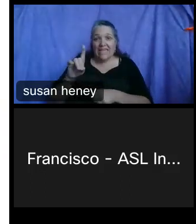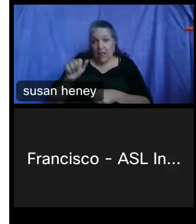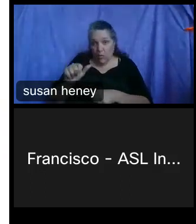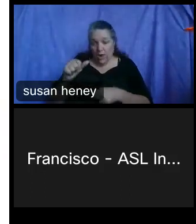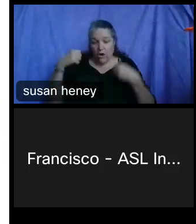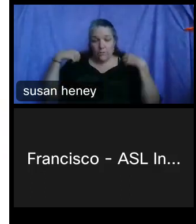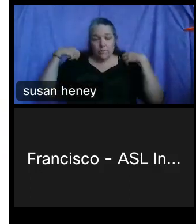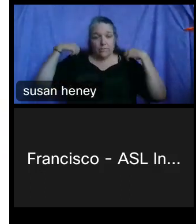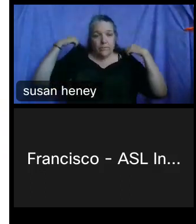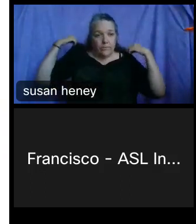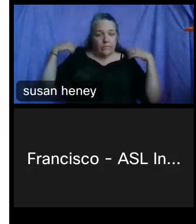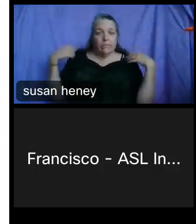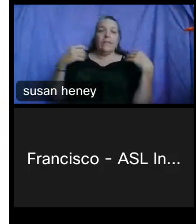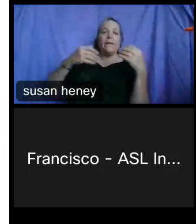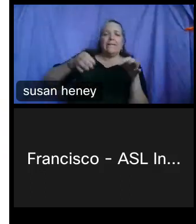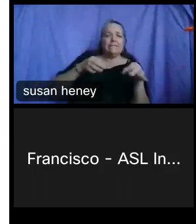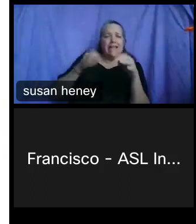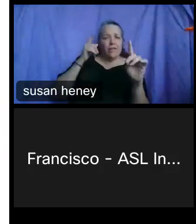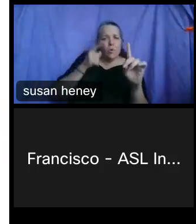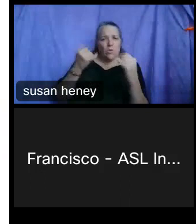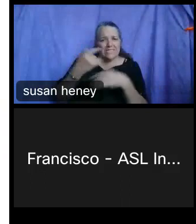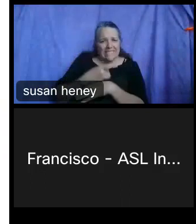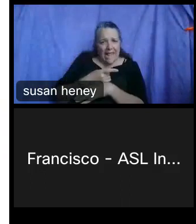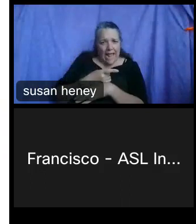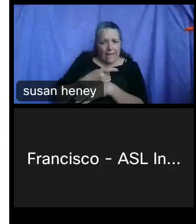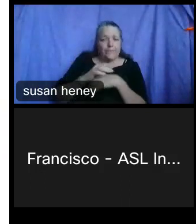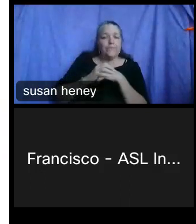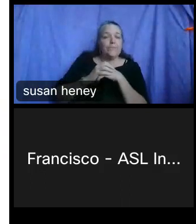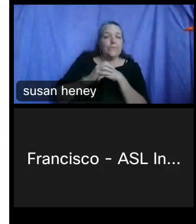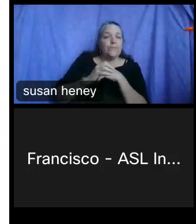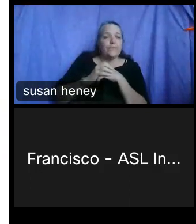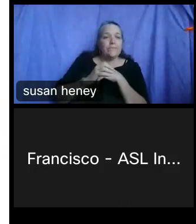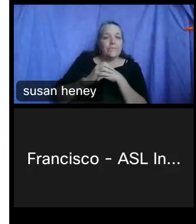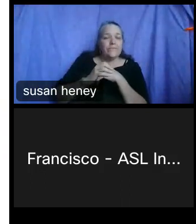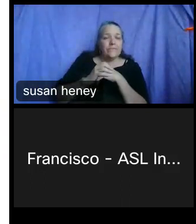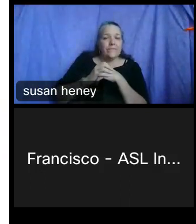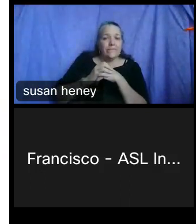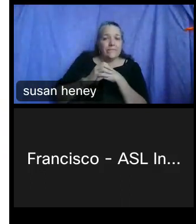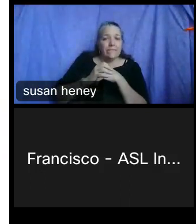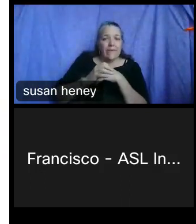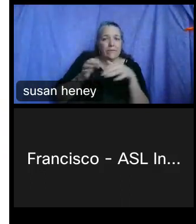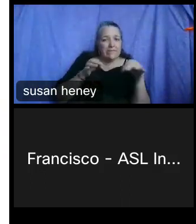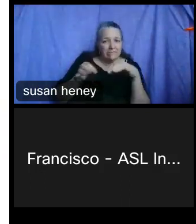to go over our objectives for today. I'm going to do an overview of the Census Bureau and geographic